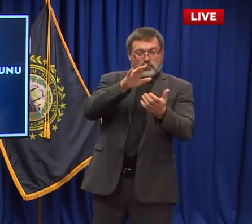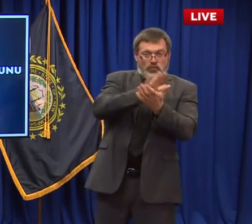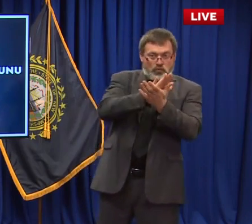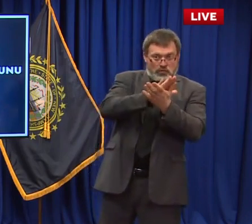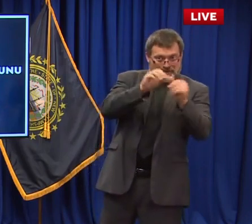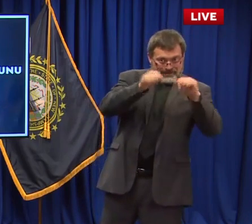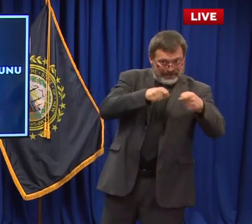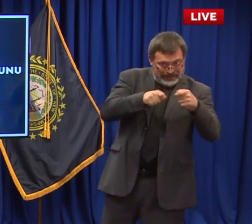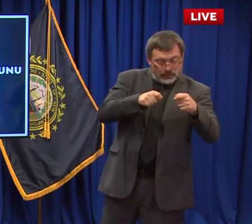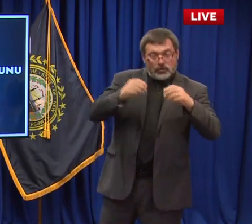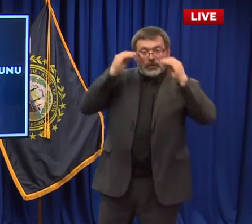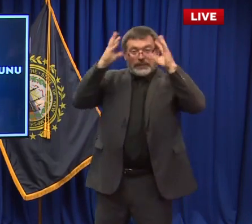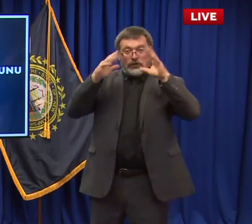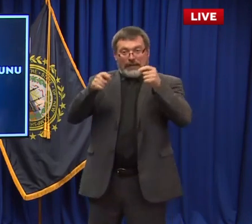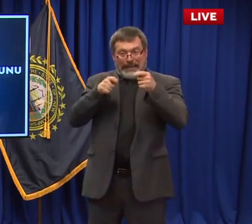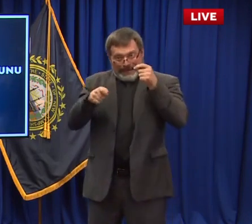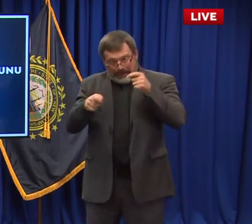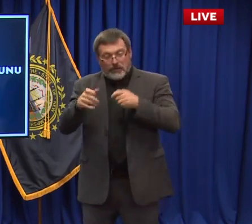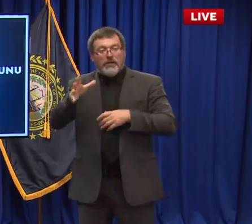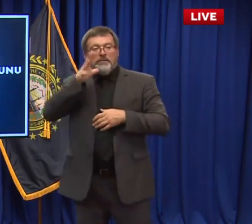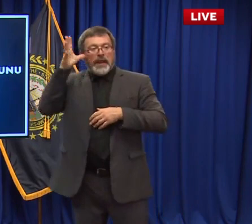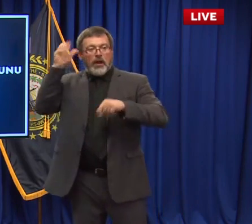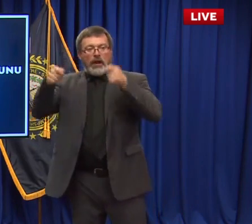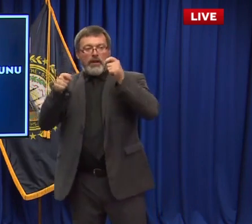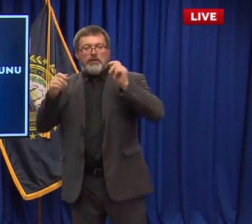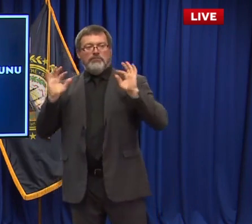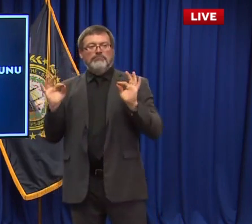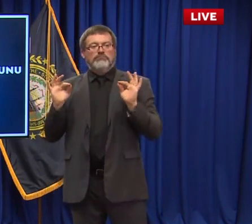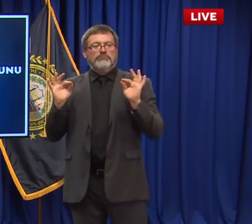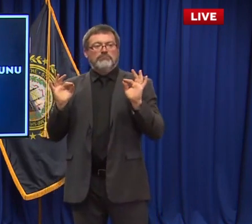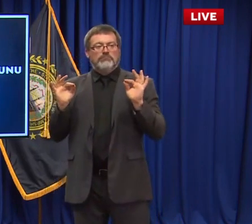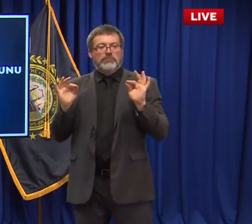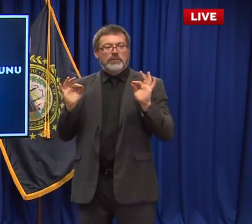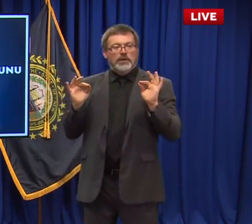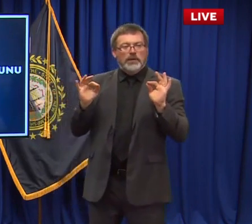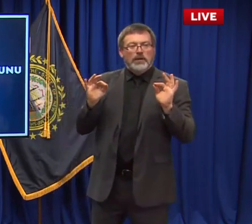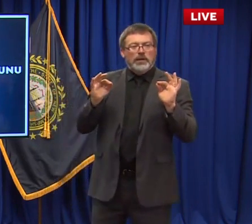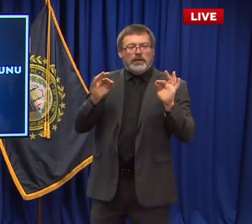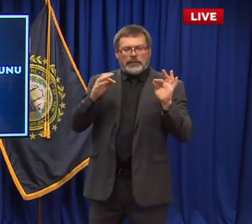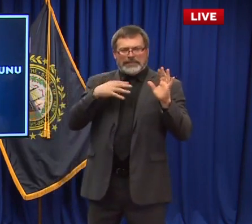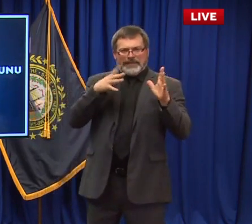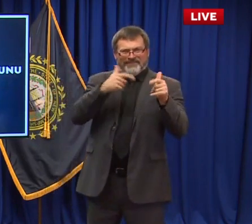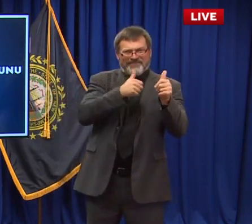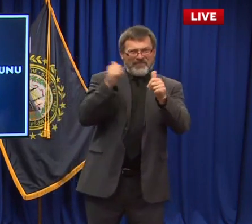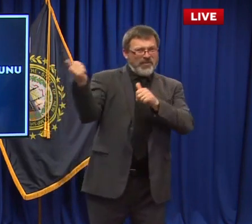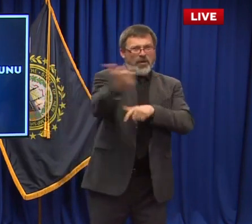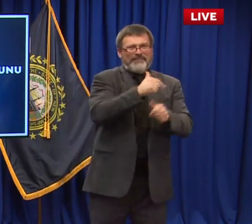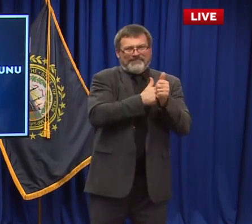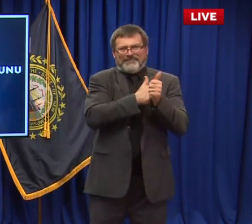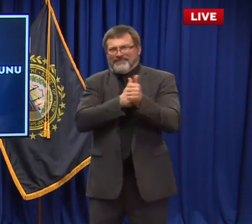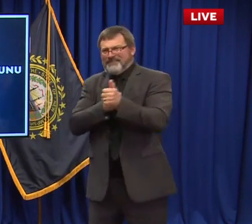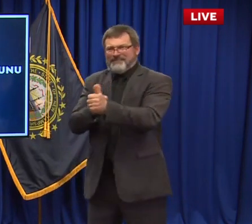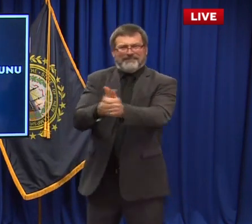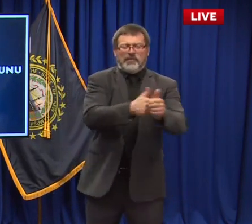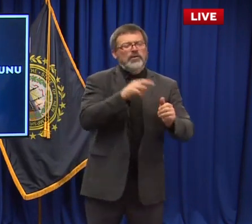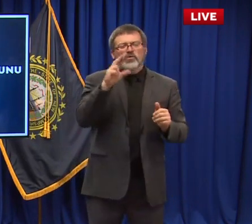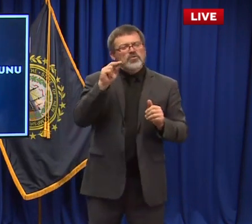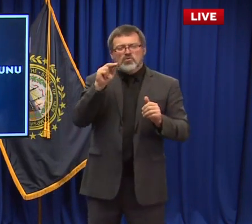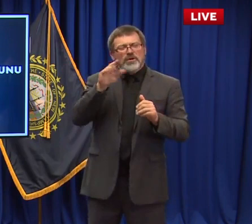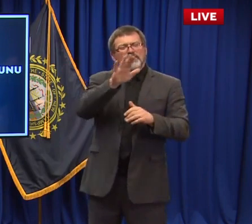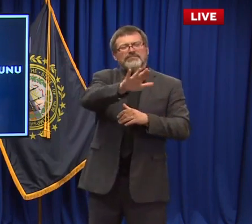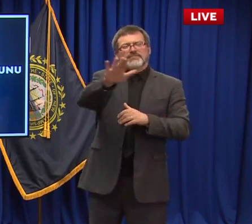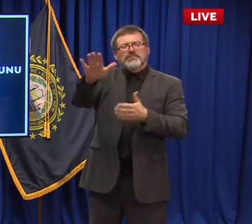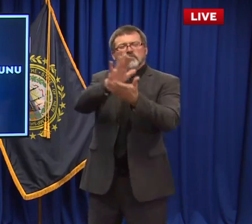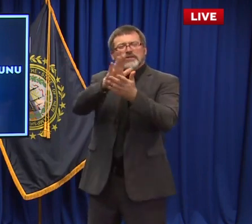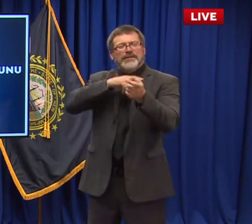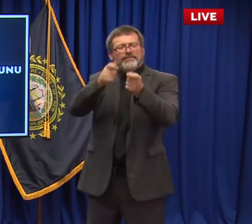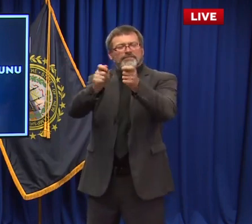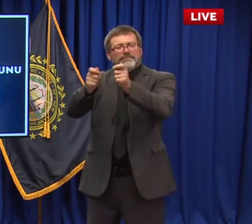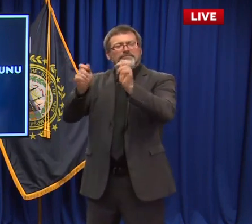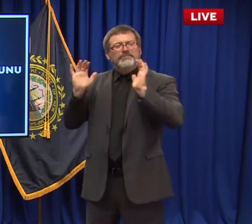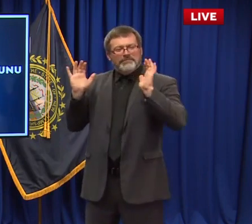THAT WAS PRACTICAL, SOMETHING MANAGEABLE FOR TEACHERS AND ADMINISTRATION’S WITHOUT SAYING "THIS IS THE ABSOLUTE RIGIDNESS YET TO LIVE UNDER, AND IF YOU DON’T YOU CANNOT OPERATE YOUR